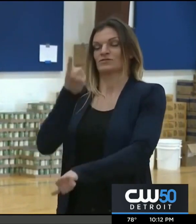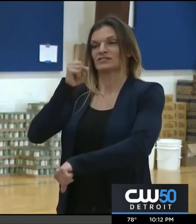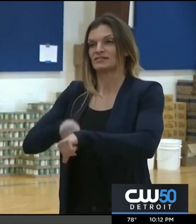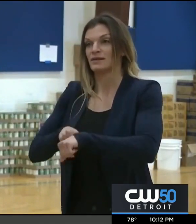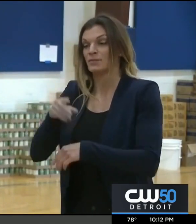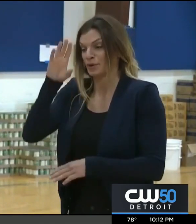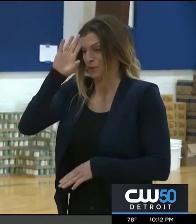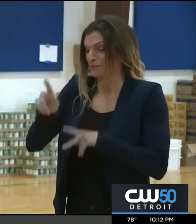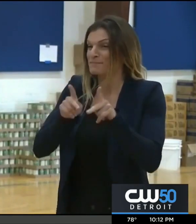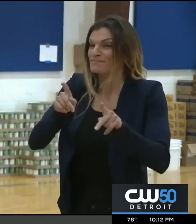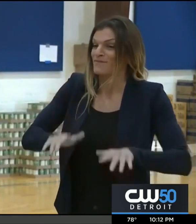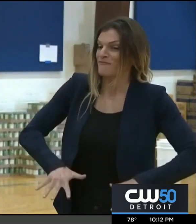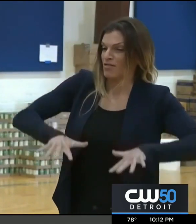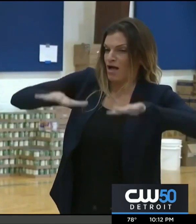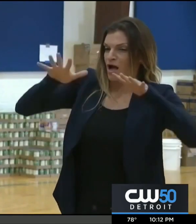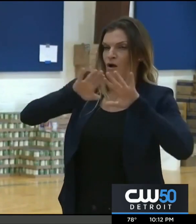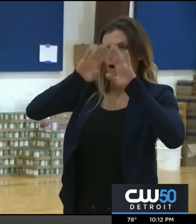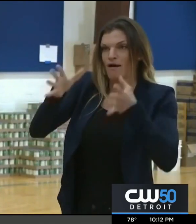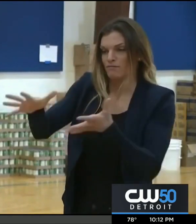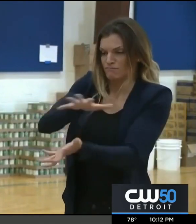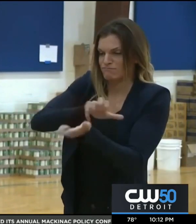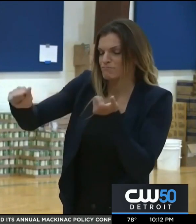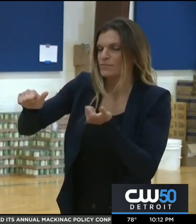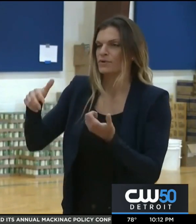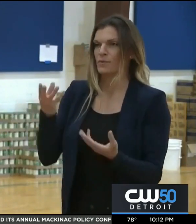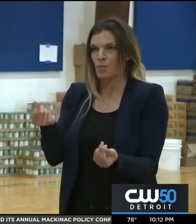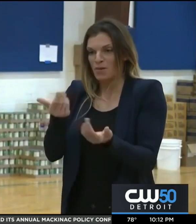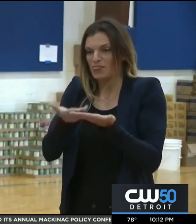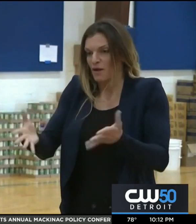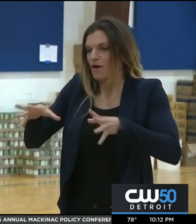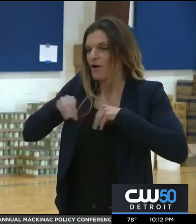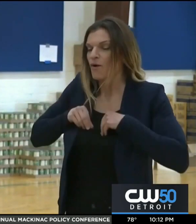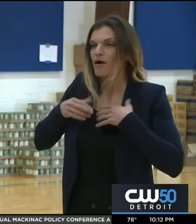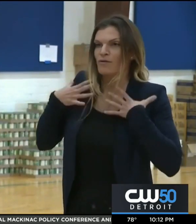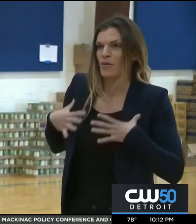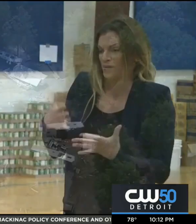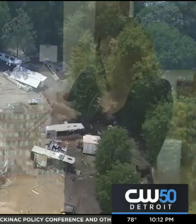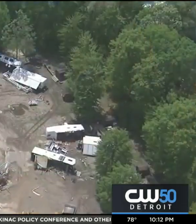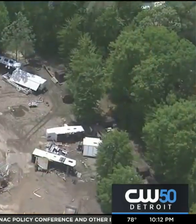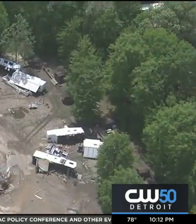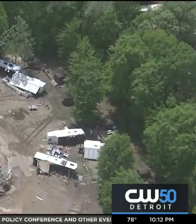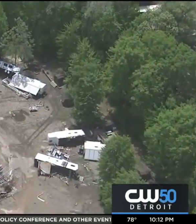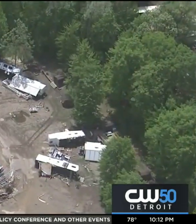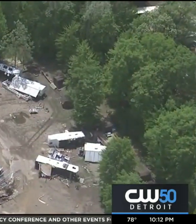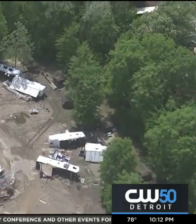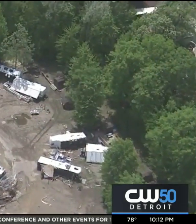WE KNOW IS AN EVENT UNLIKE ANYTHING WE HAVE SEEN IN 500 YEARS. AFTER THE FLOODING WE KNOW THERE ARE MANY PEOPLE WHO HAVE